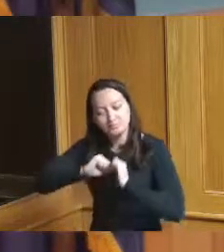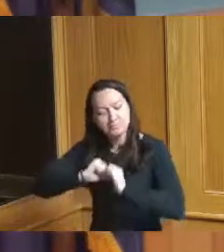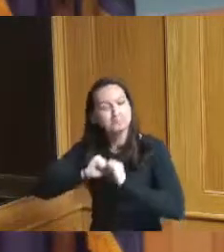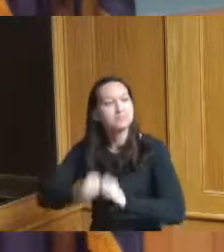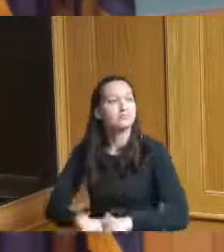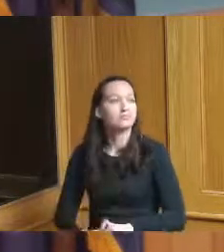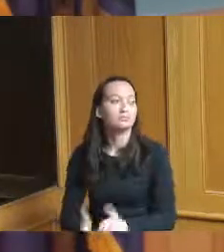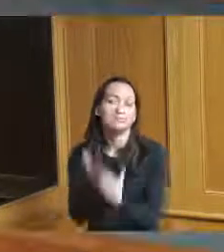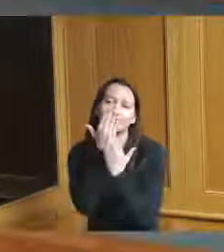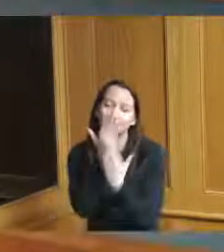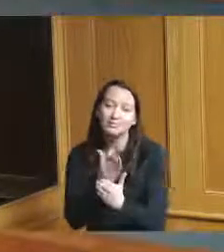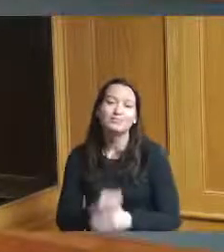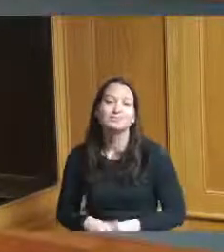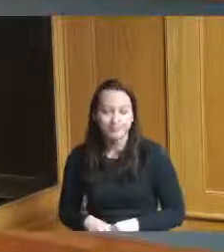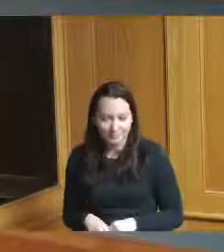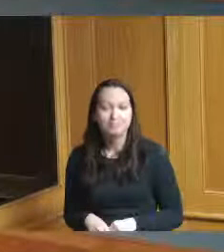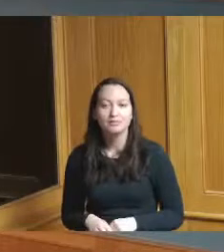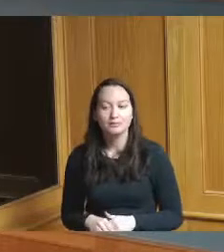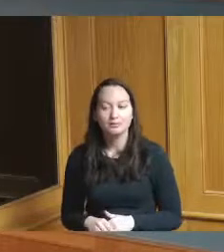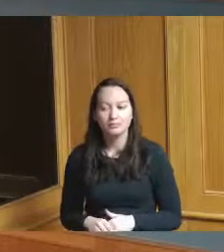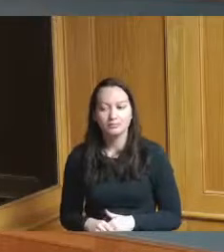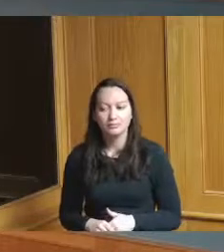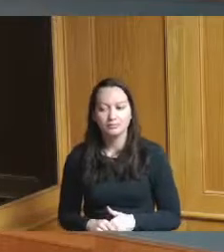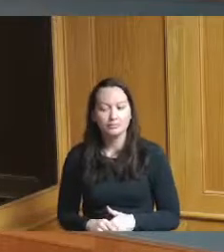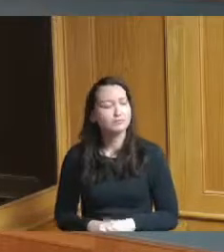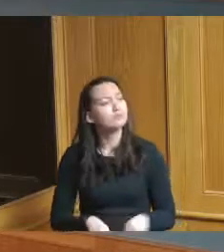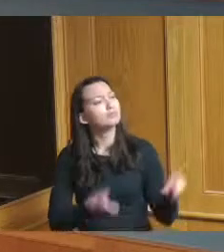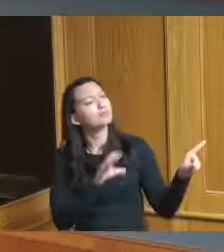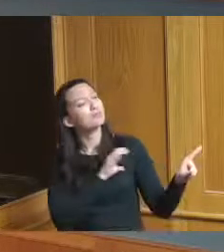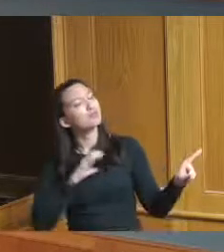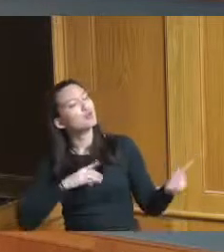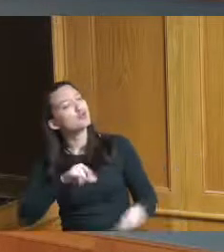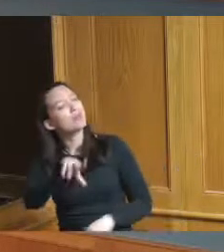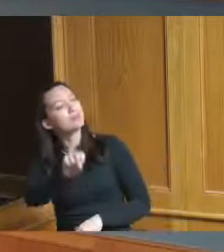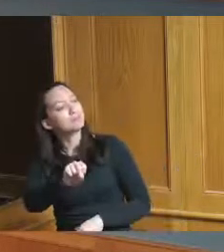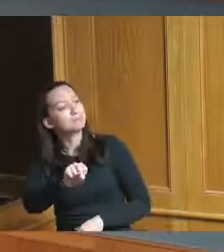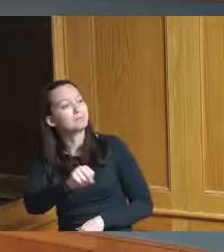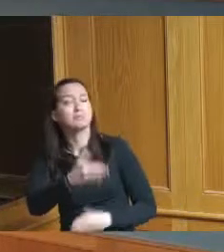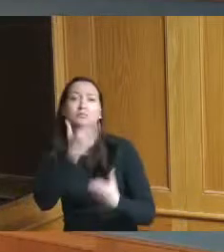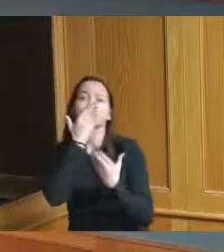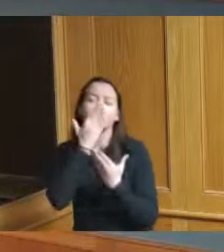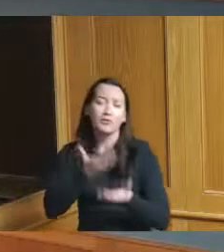thank you thank you thank you Commissioner yeah just to pile on thanks for your partnership it's